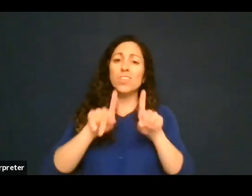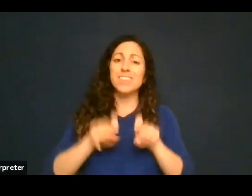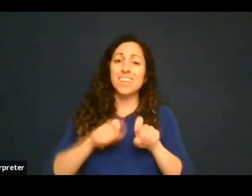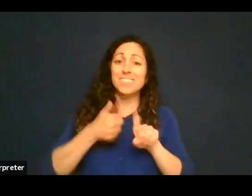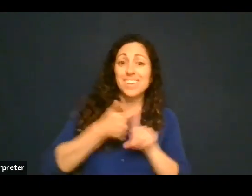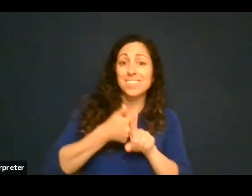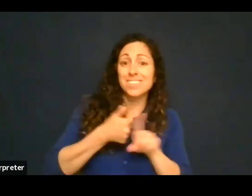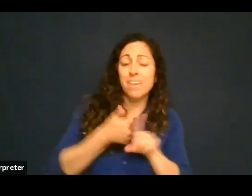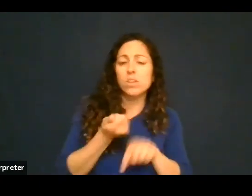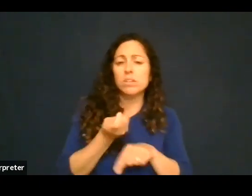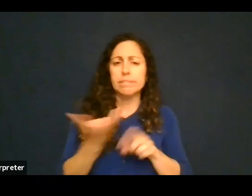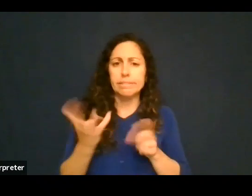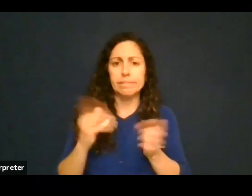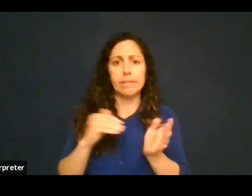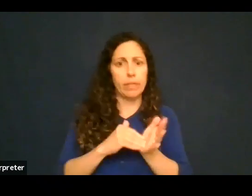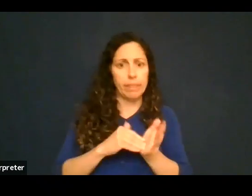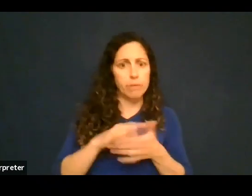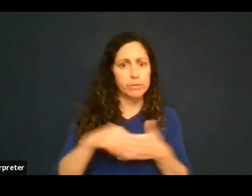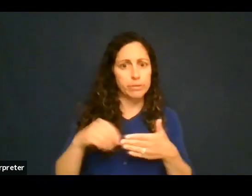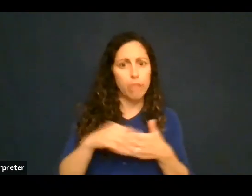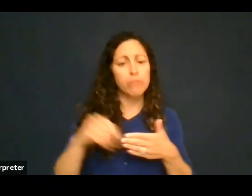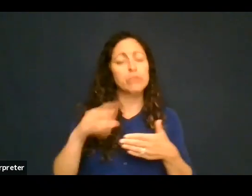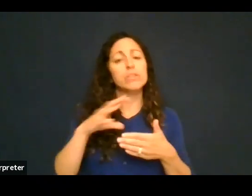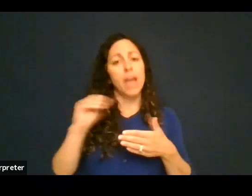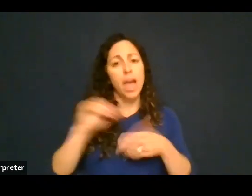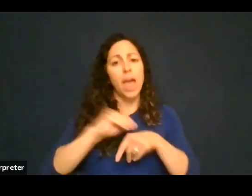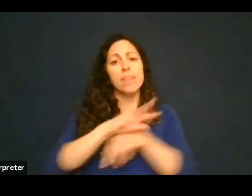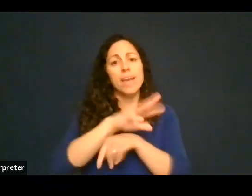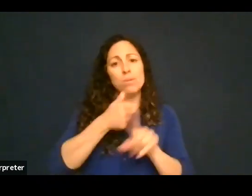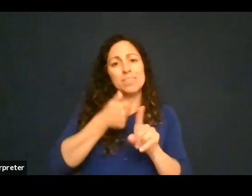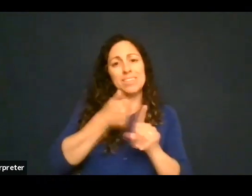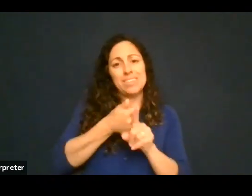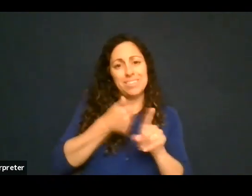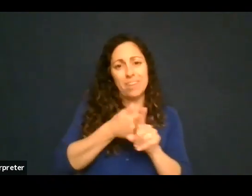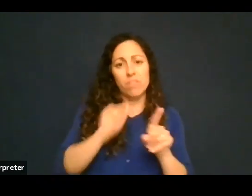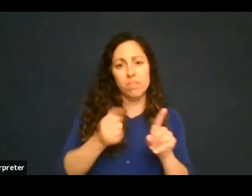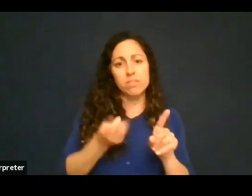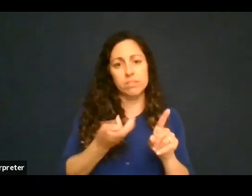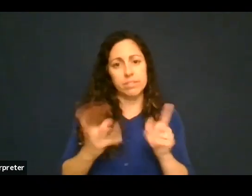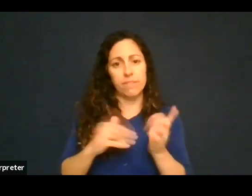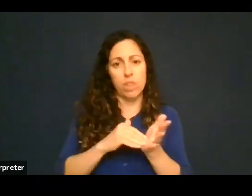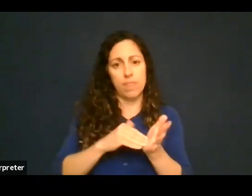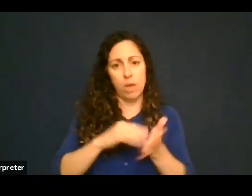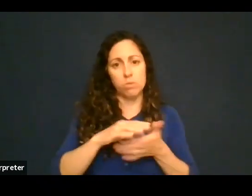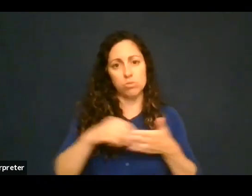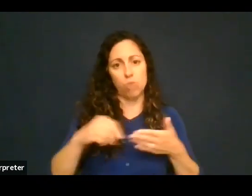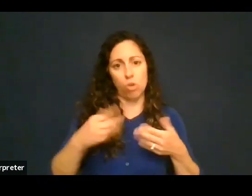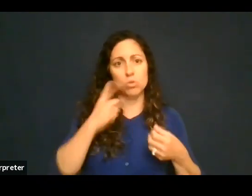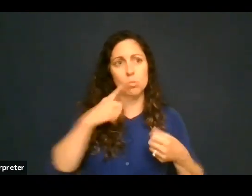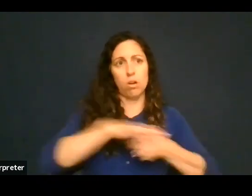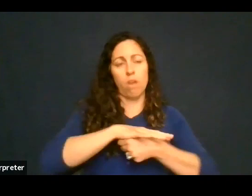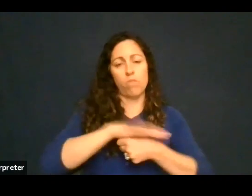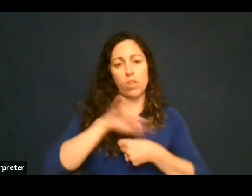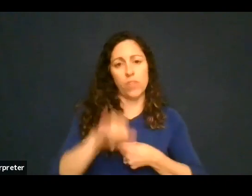the test with the counseling. But if the clinician decides they need to do additional testing on you, we can't actually cover that part.